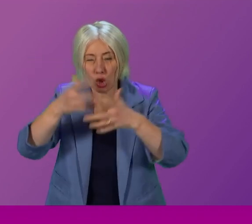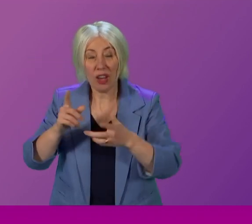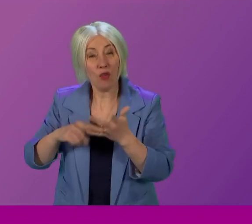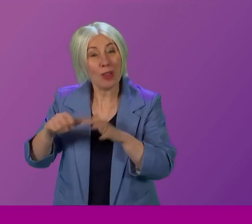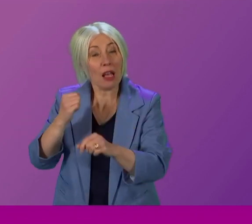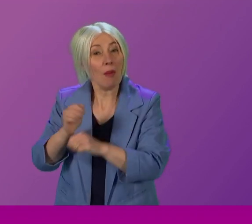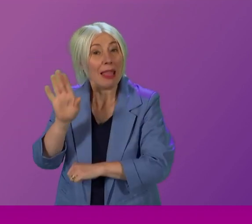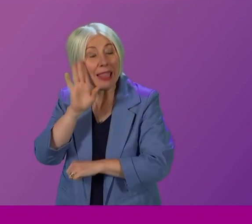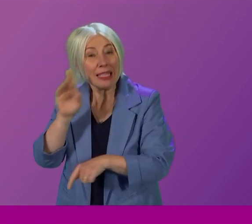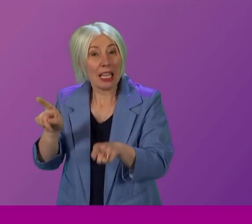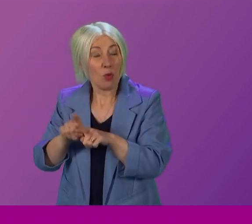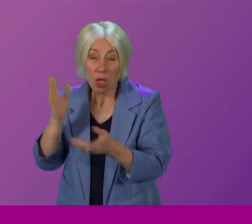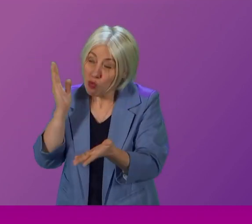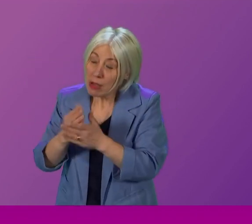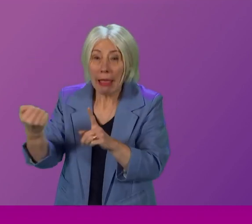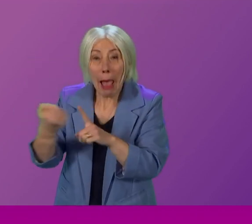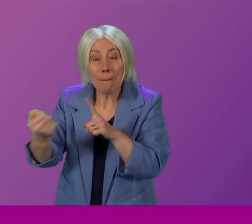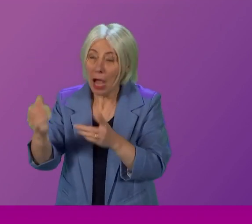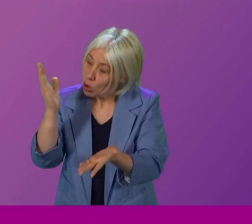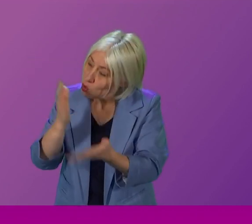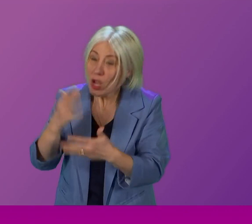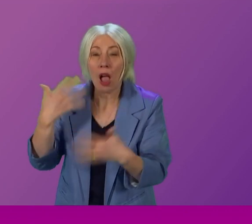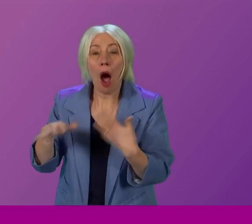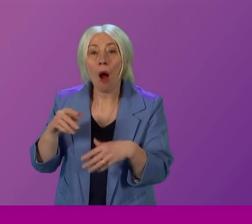the real impact of Brexit and the real harm that it is doing to them right now.